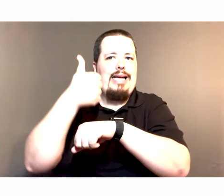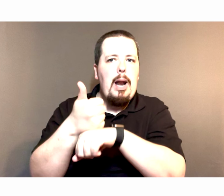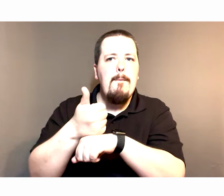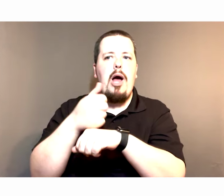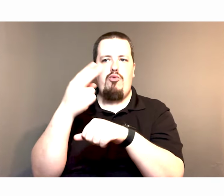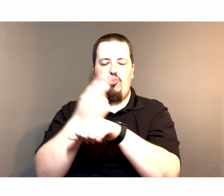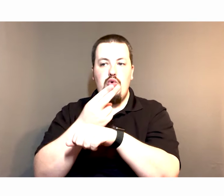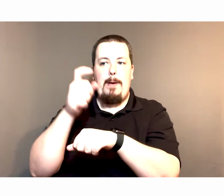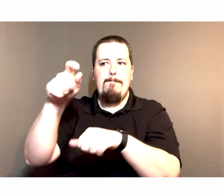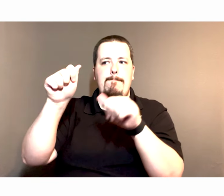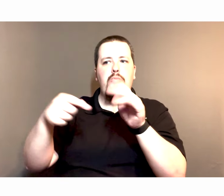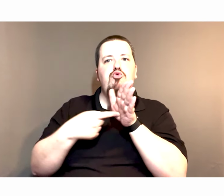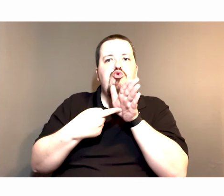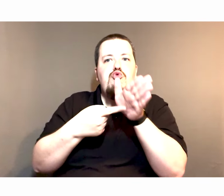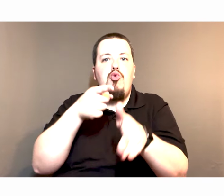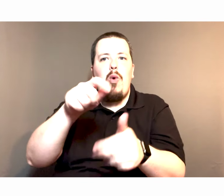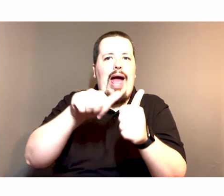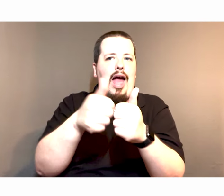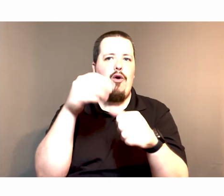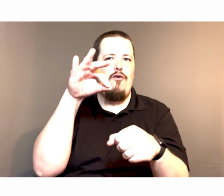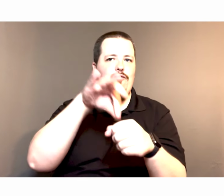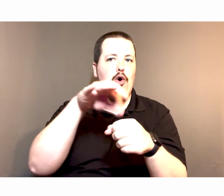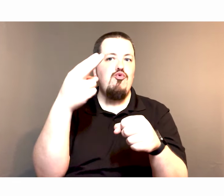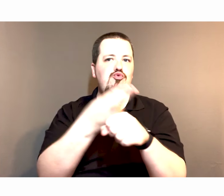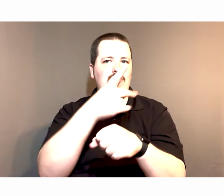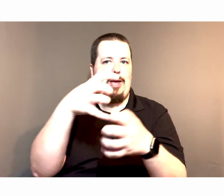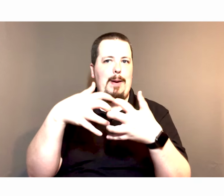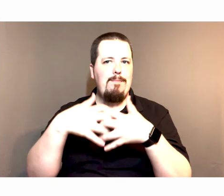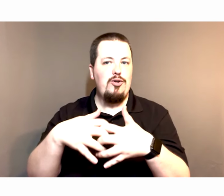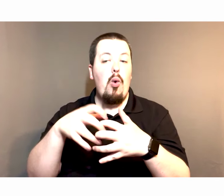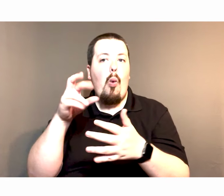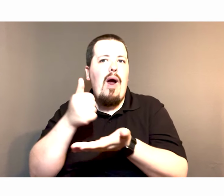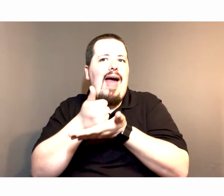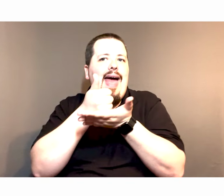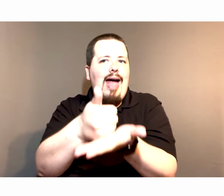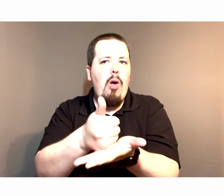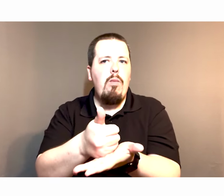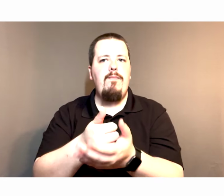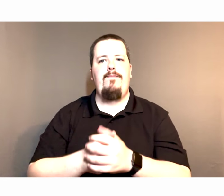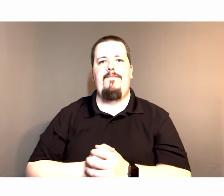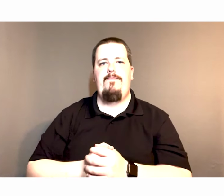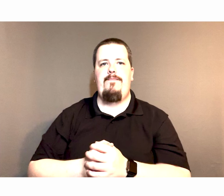And they must be able to show you how to vote using these machines or assist you in using them.